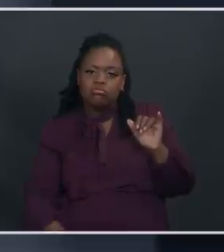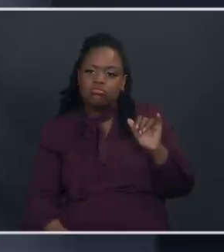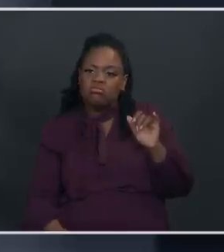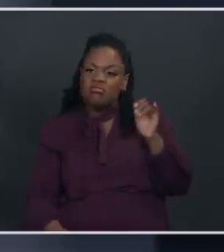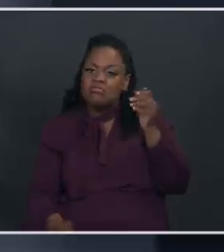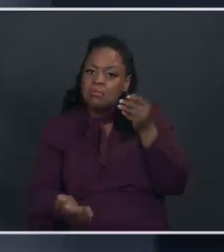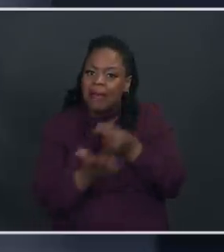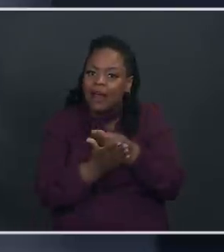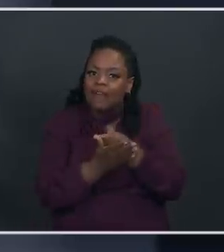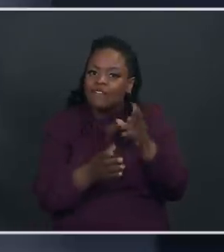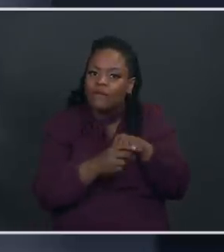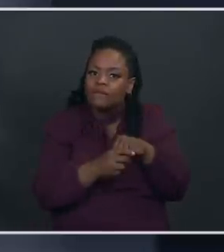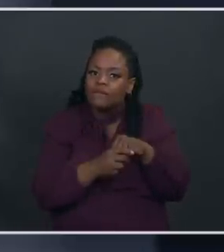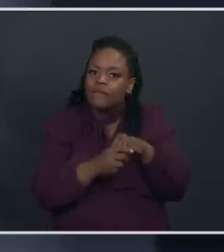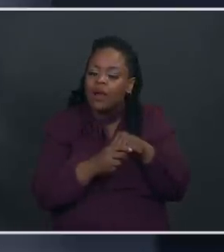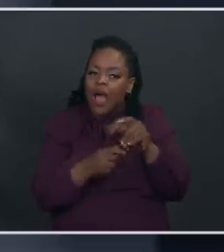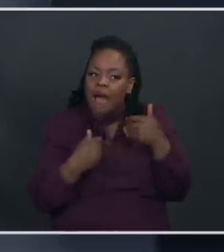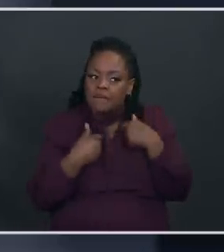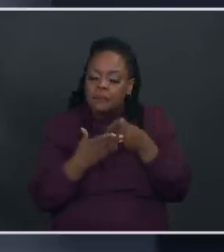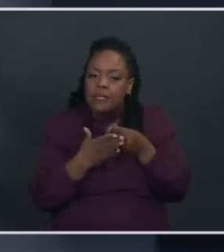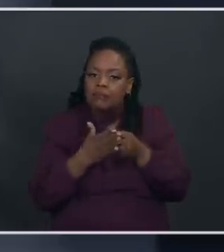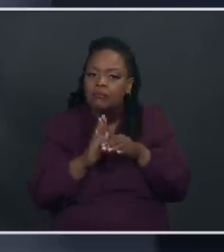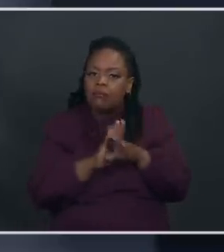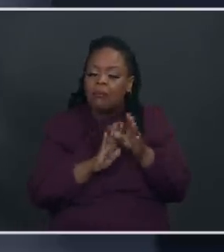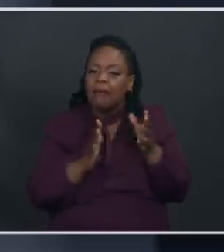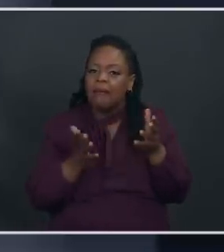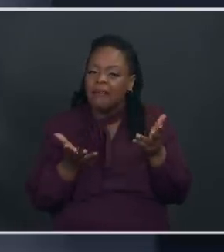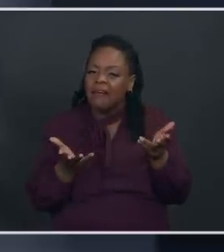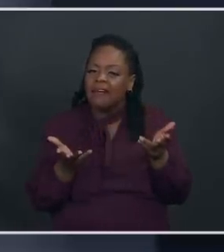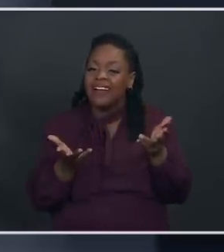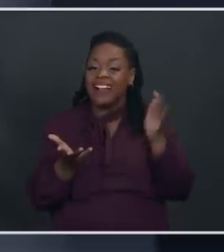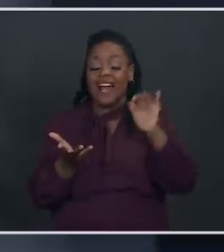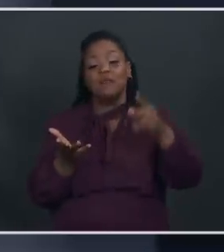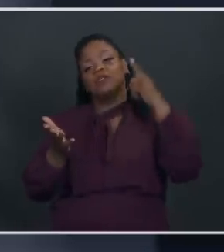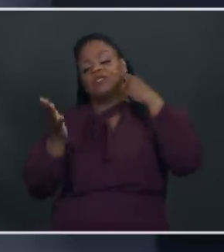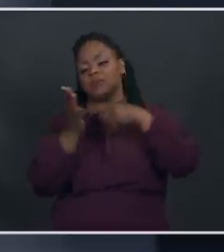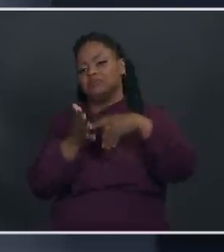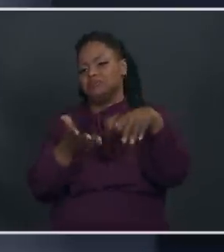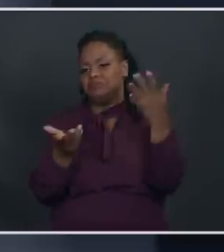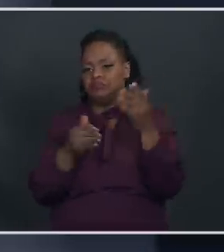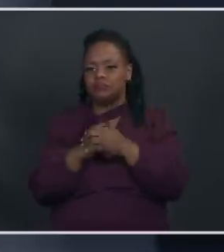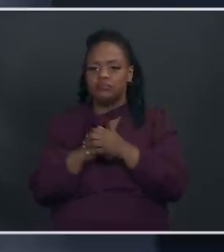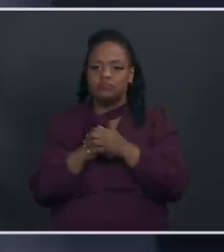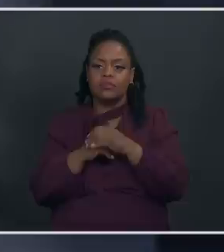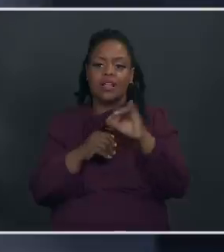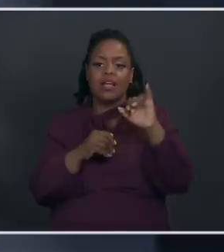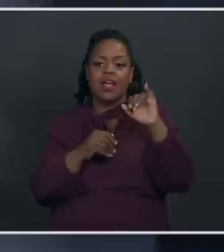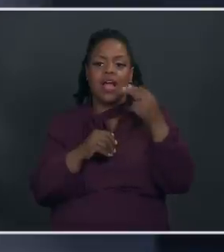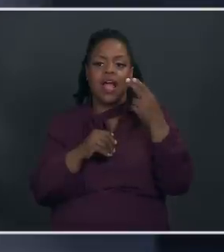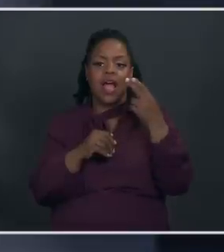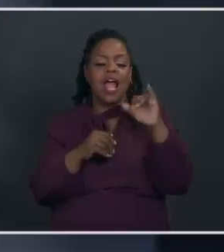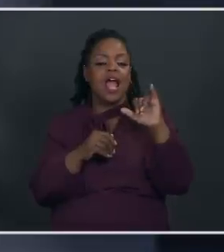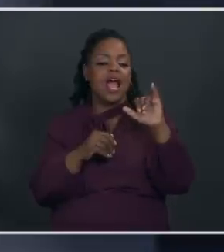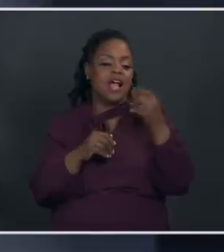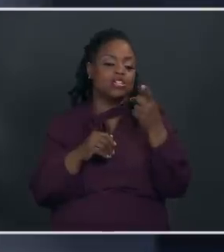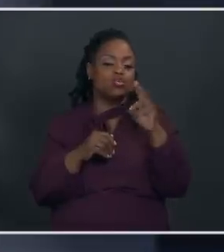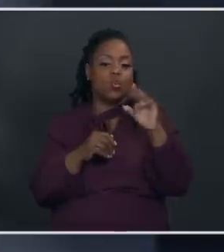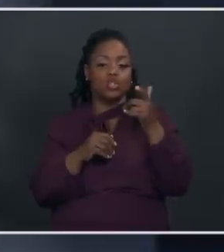So whether it's green hydrogen that is going to come, whether it is geothermal heat, or whether it --